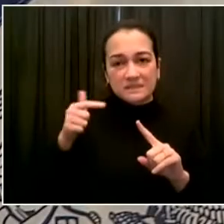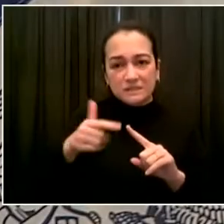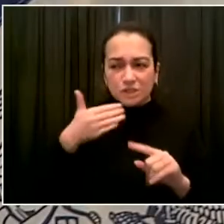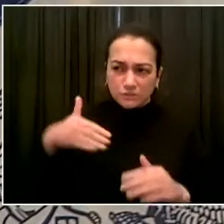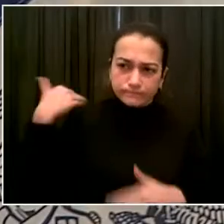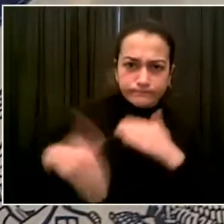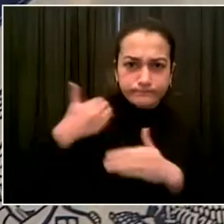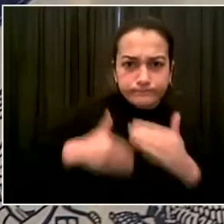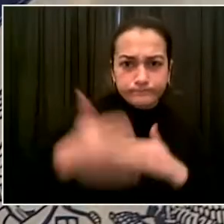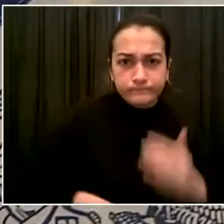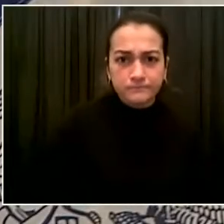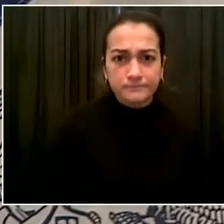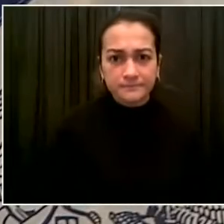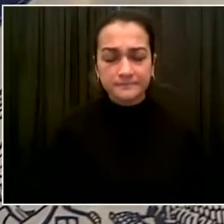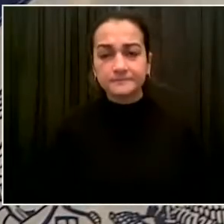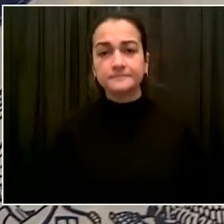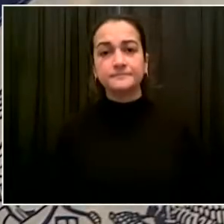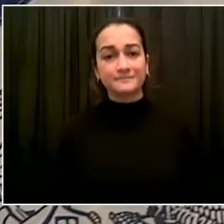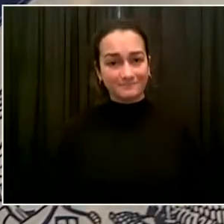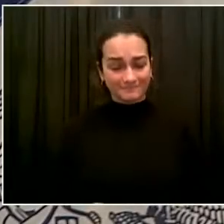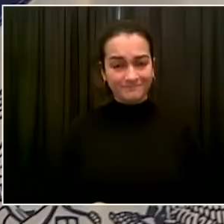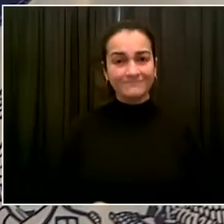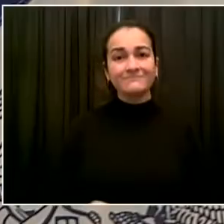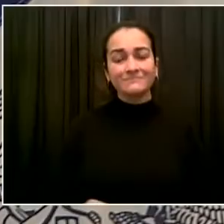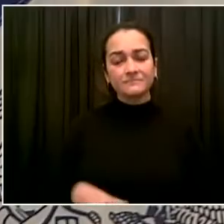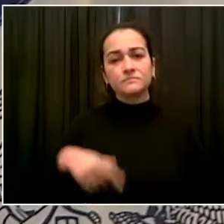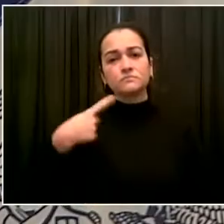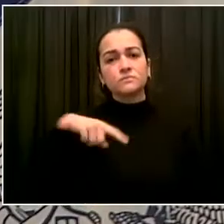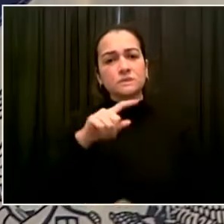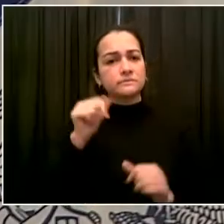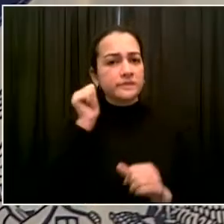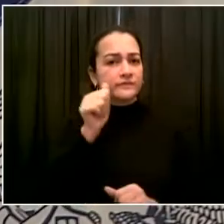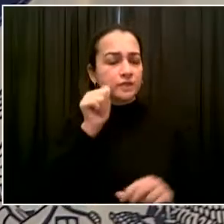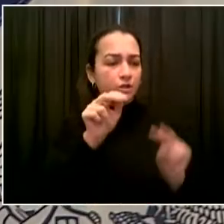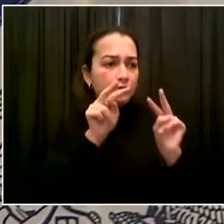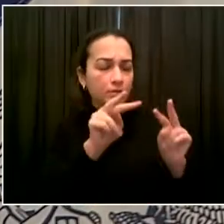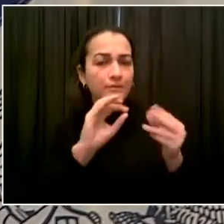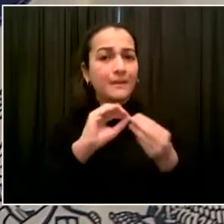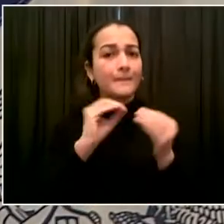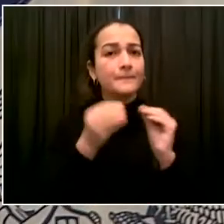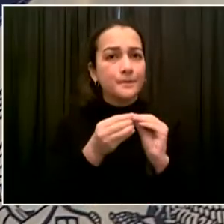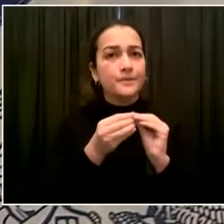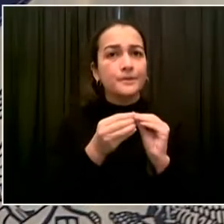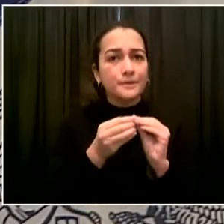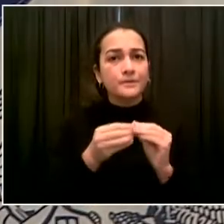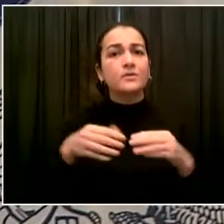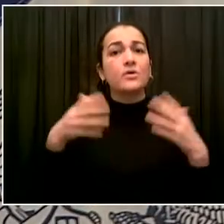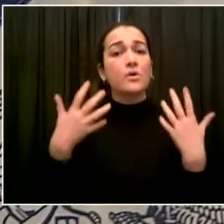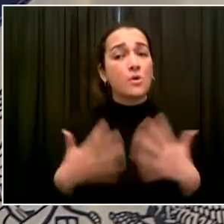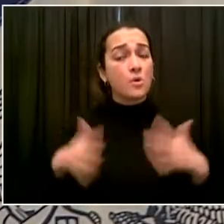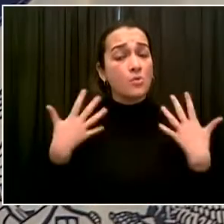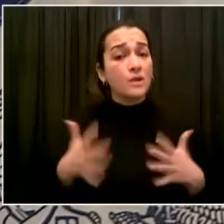AROPPACH TO GETTING EVEN MORE FOLKS VACCINAEDT. AS OF TODAY, NEW YORK CITY HAS HAD A COUPLE